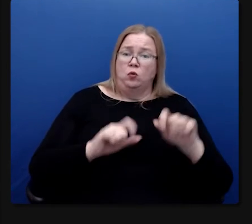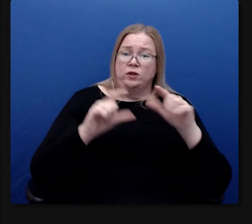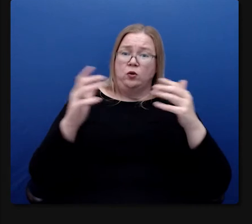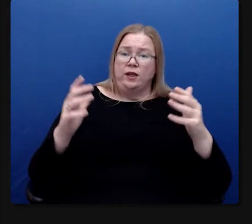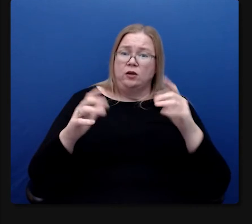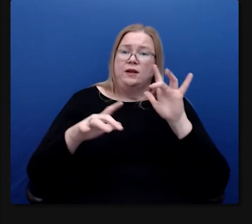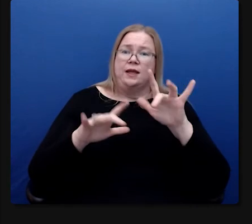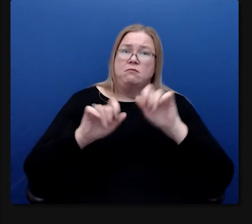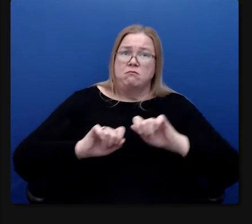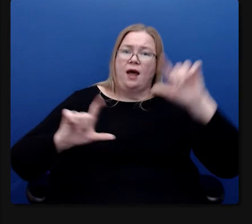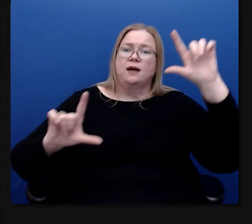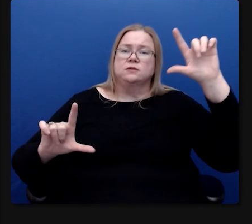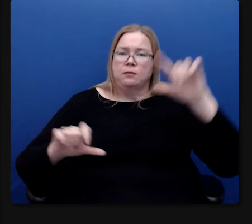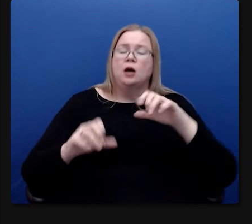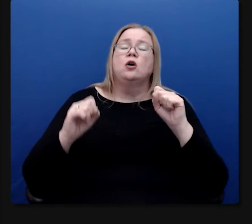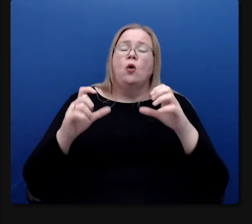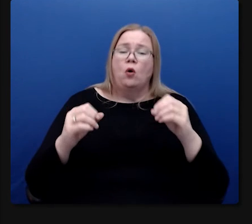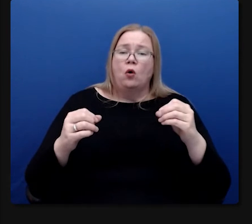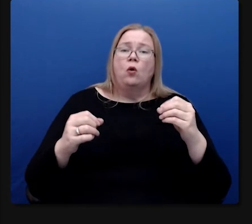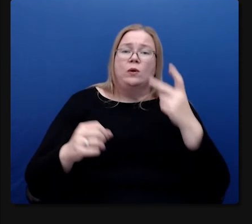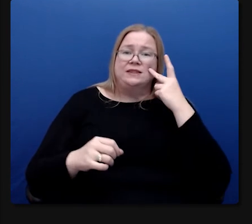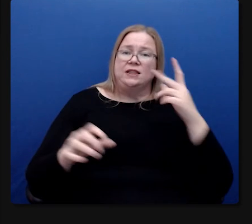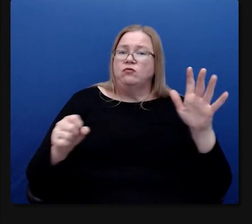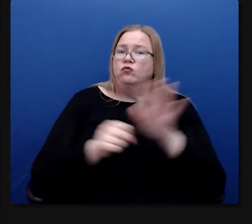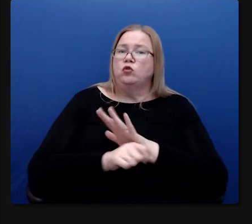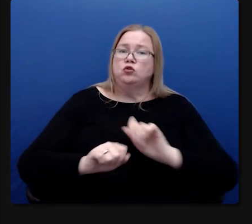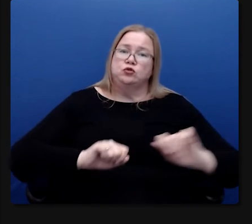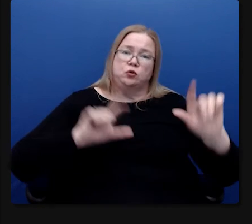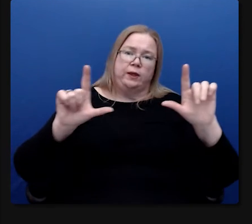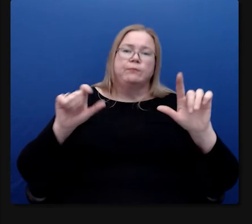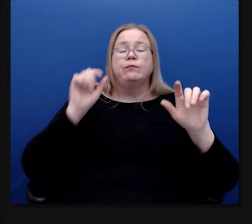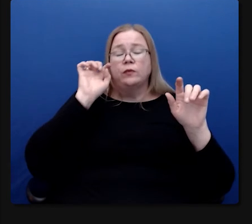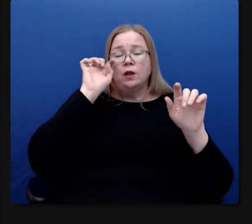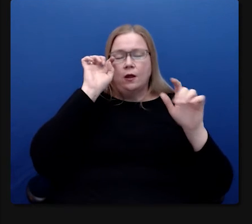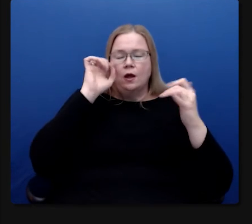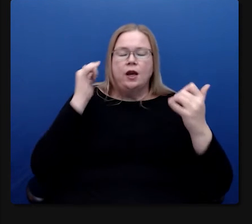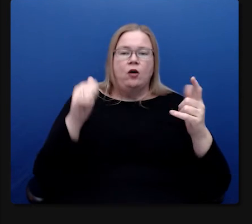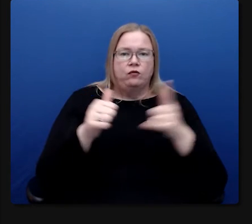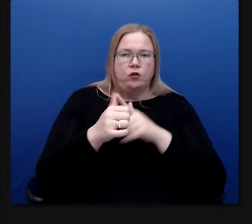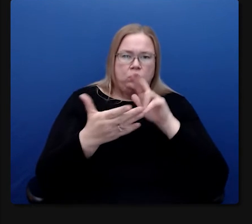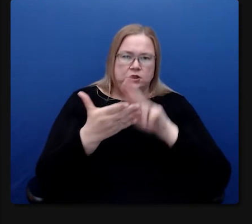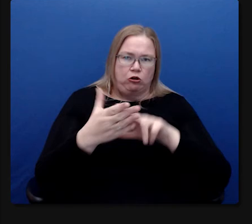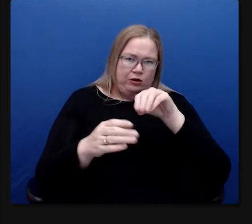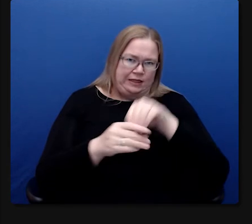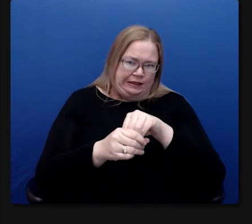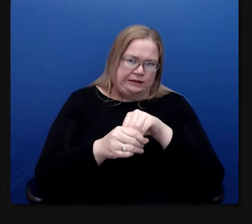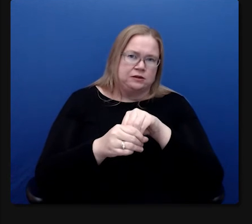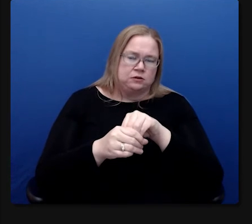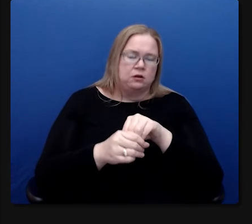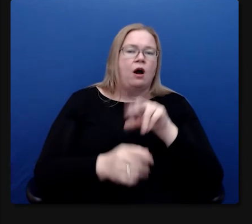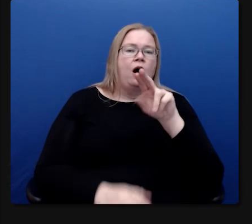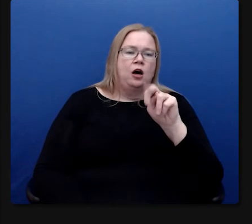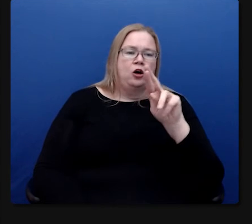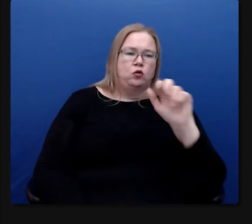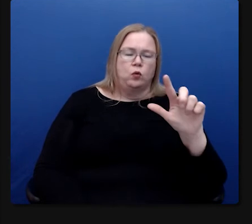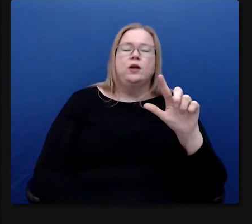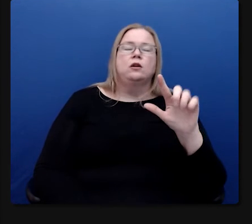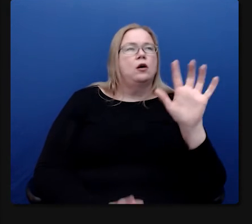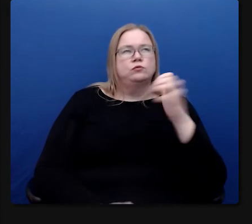I'm just going to hit maximize so we look at it with a full screen. So the first thing when we log into the Unreal,